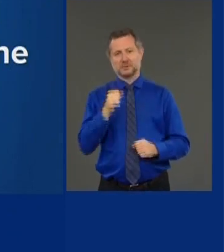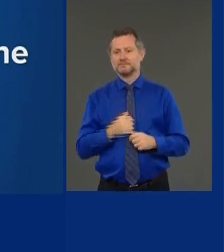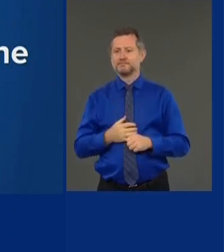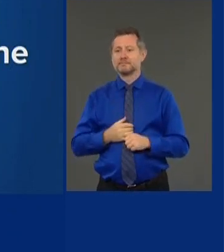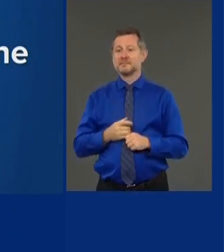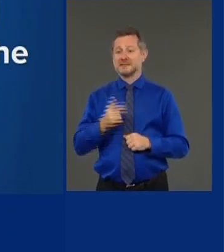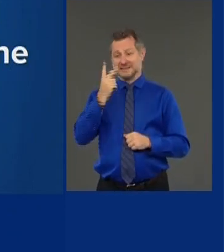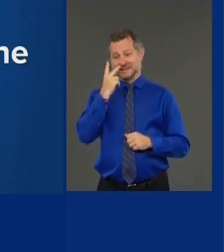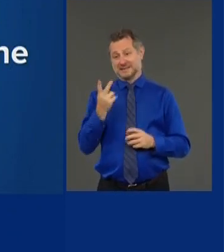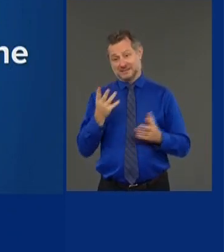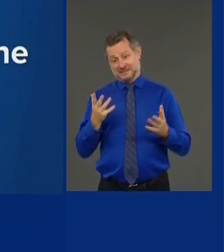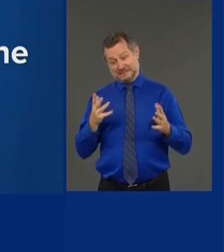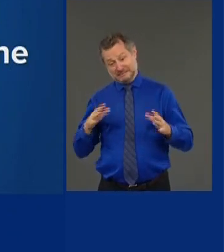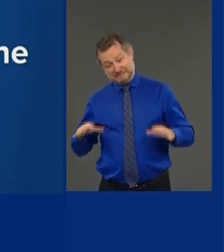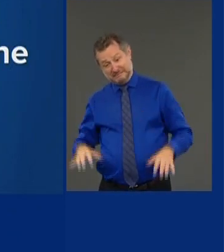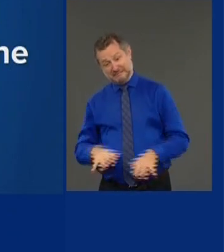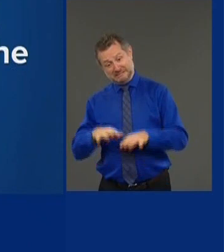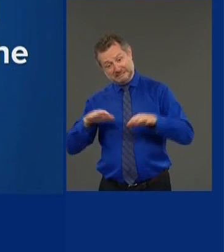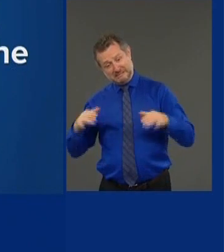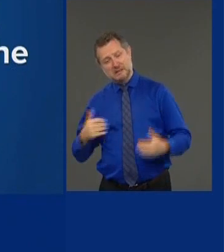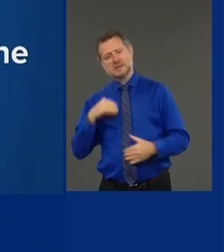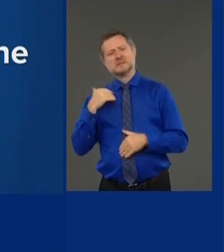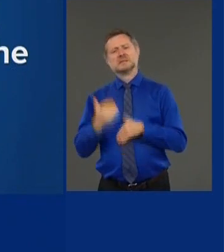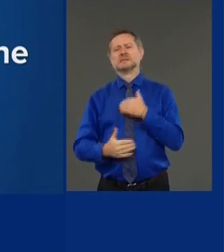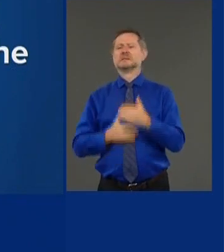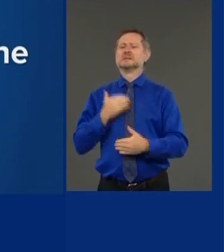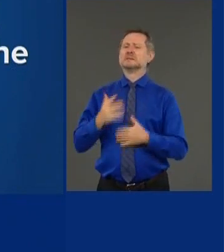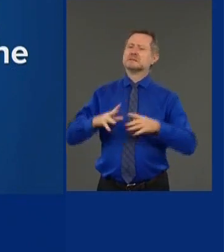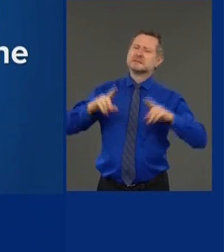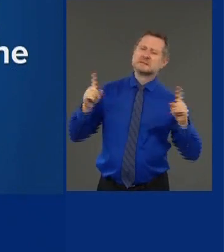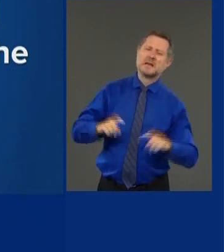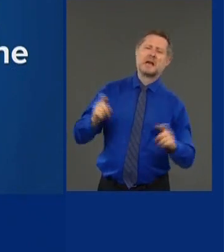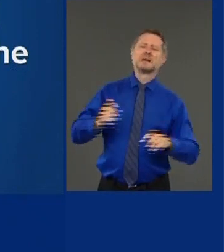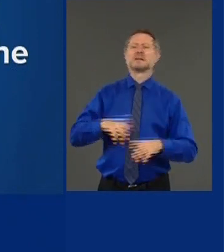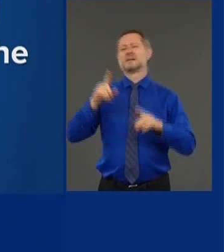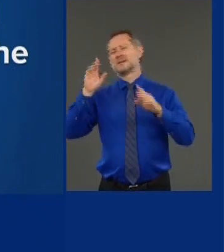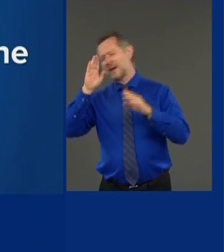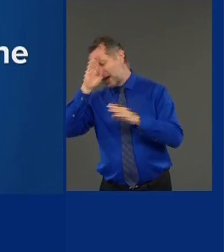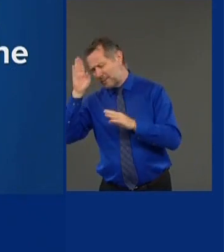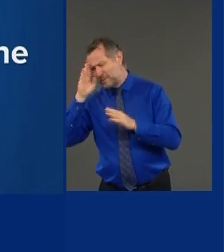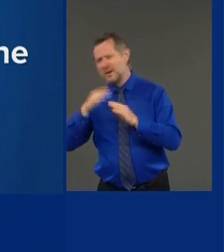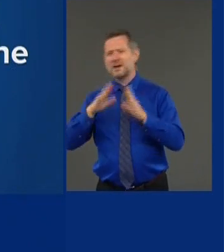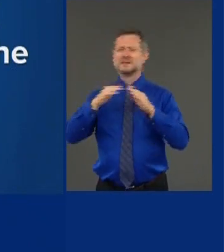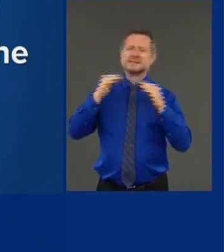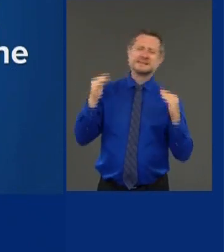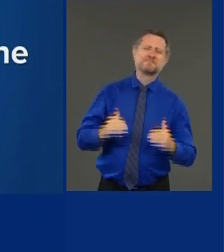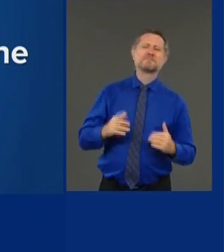THAT WAS A MISTAKE. IT WAS A MISTAKE TO SEE WHAT WE